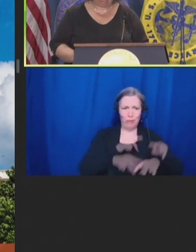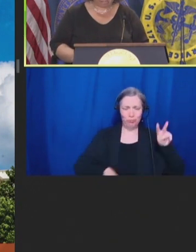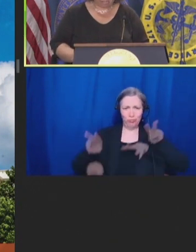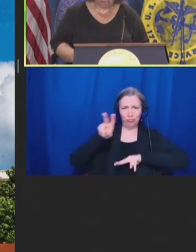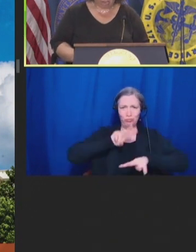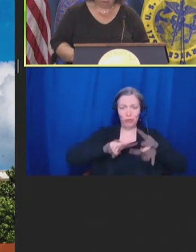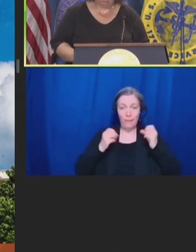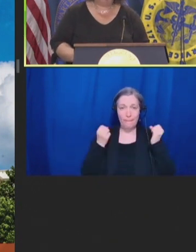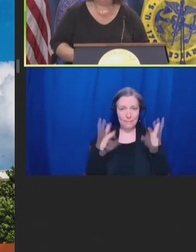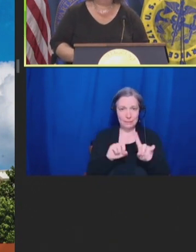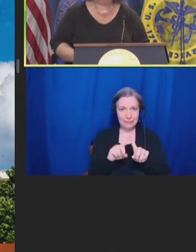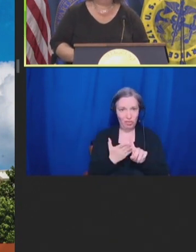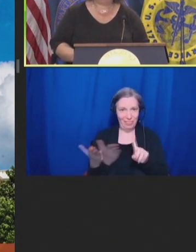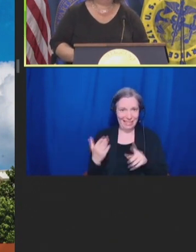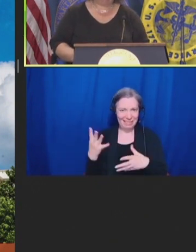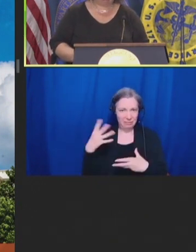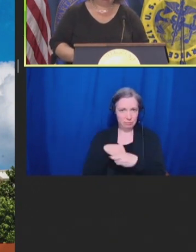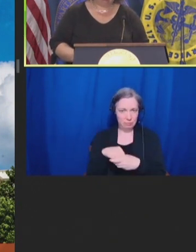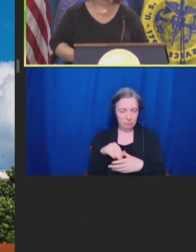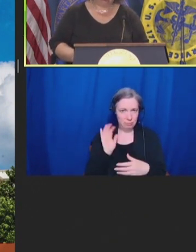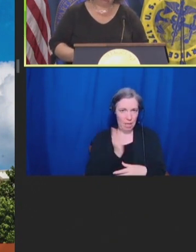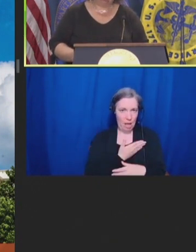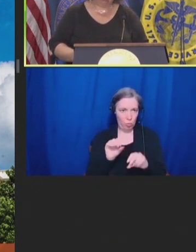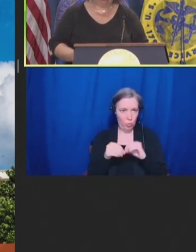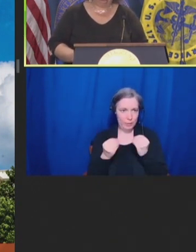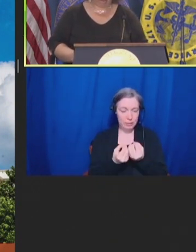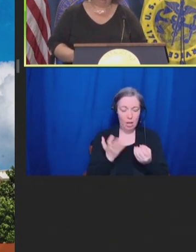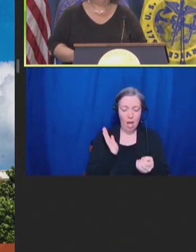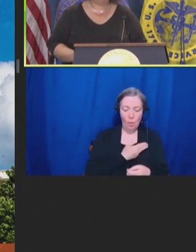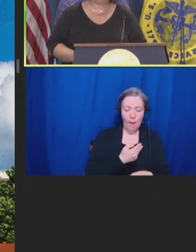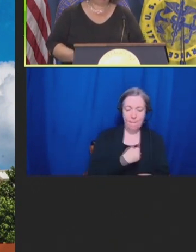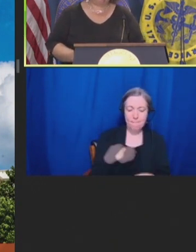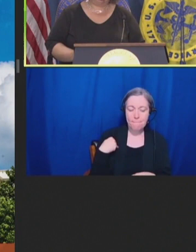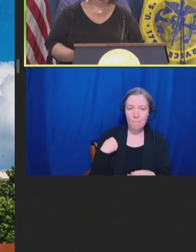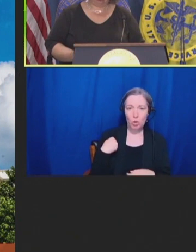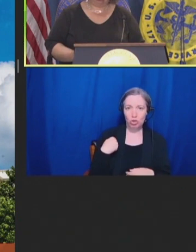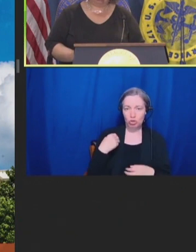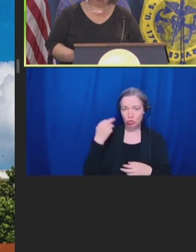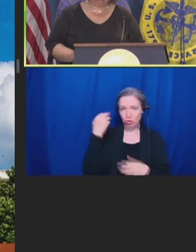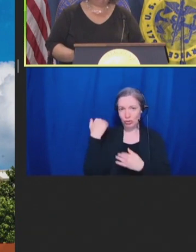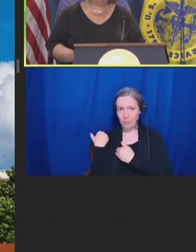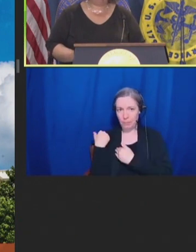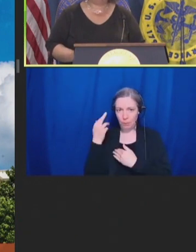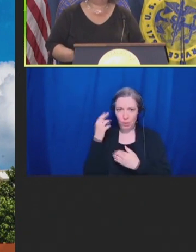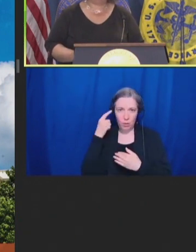Our members are really responsible for formulating and influencing public health policy within their